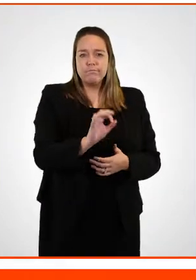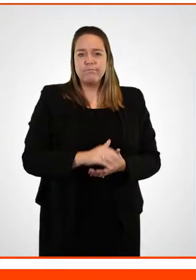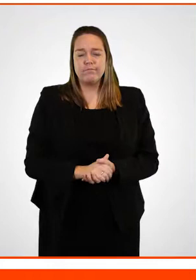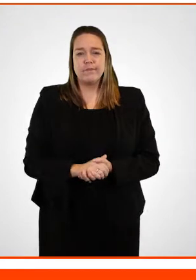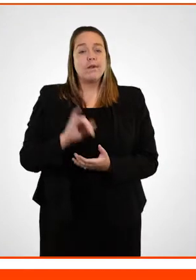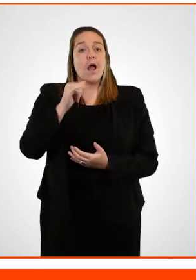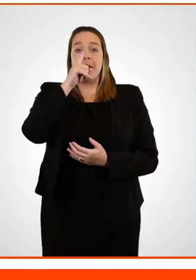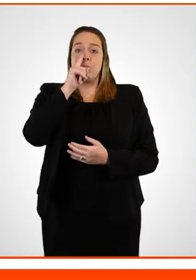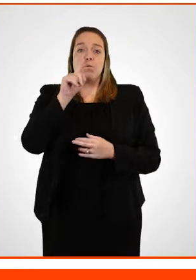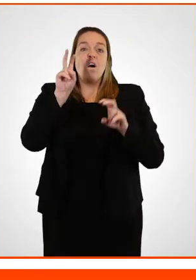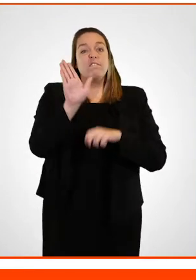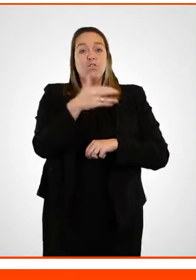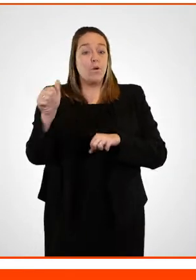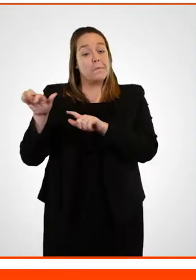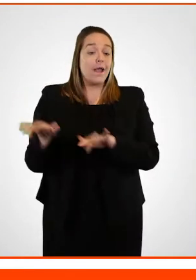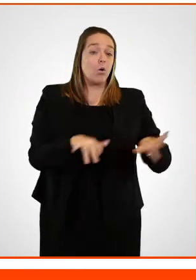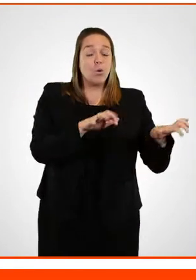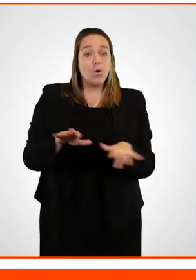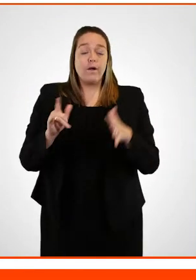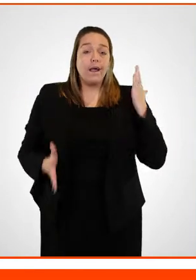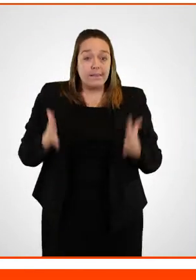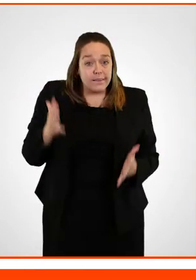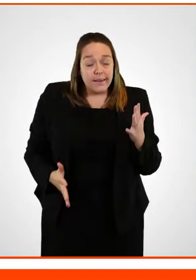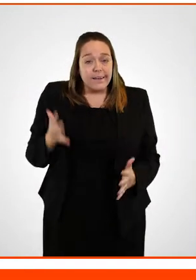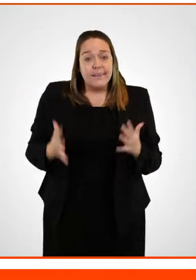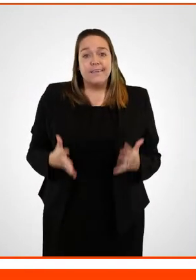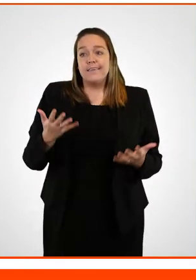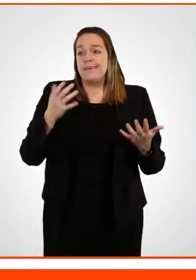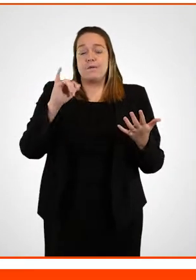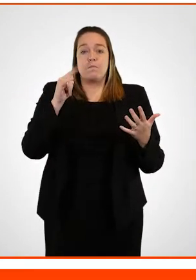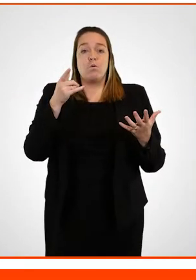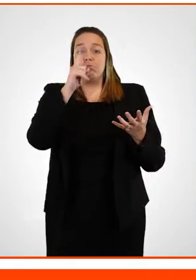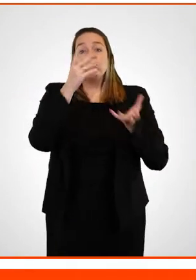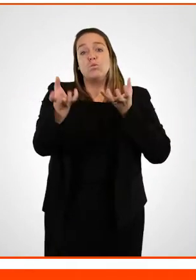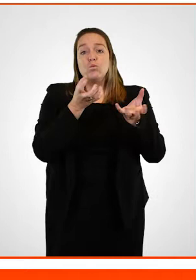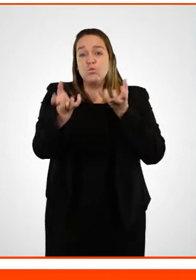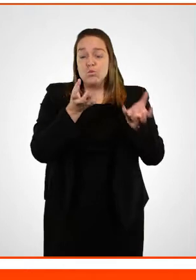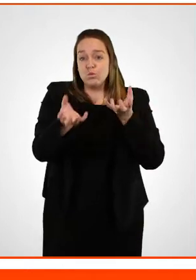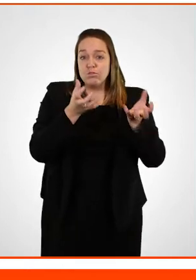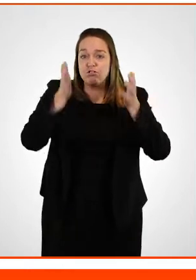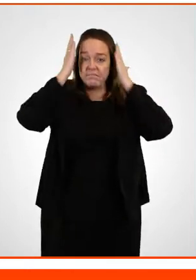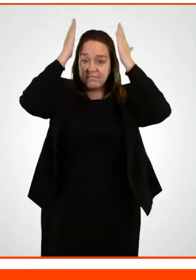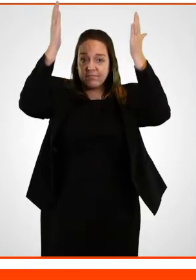who is playing a piano, whether that's an athlete, whether it's a cook, we can tell the difference